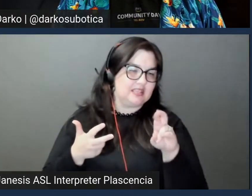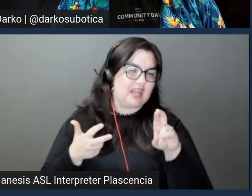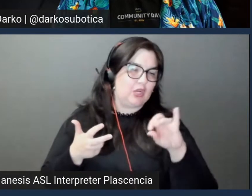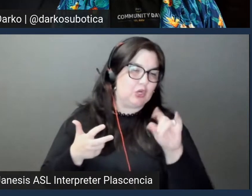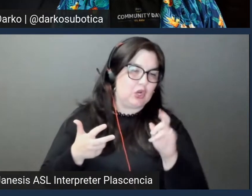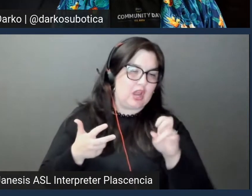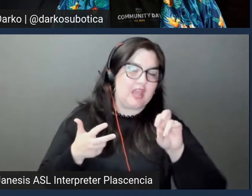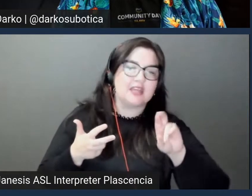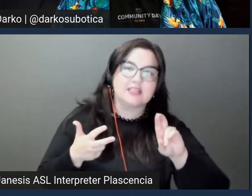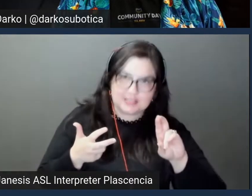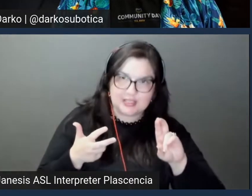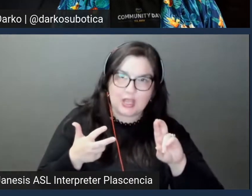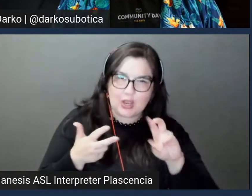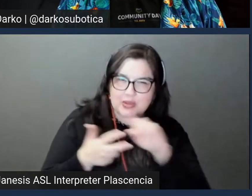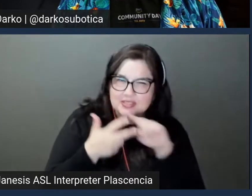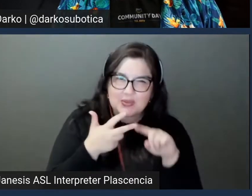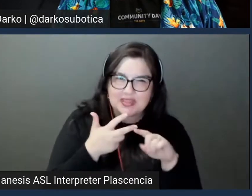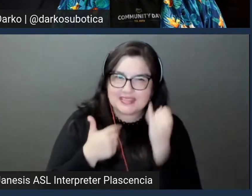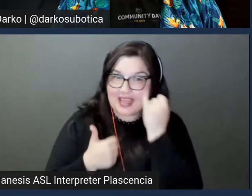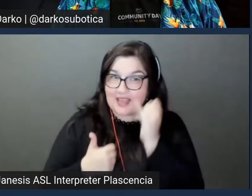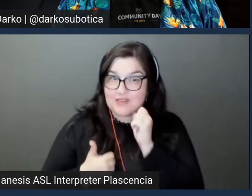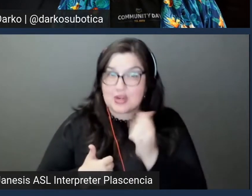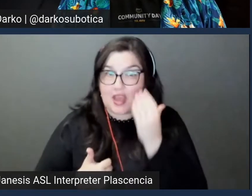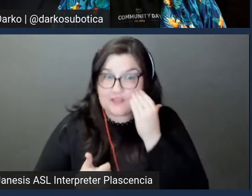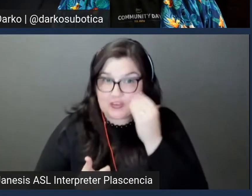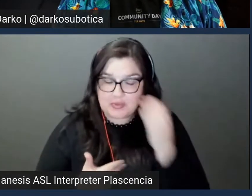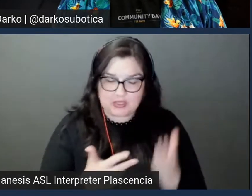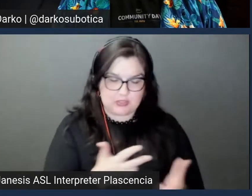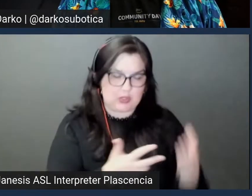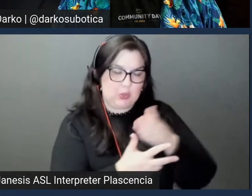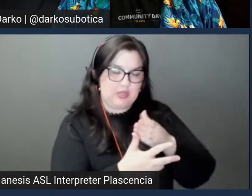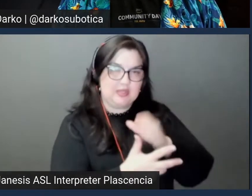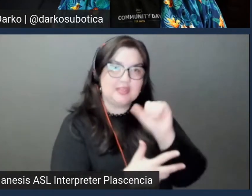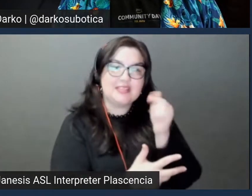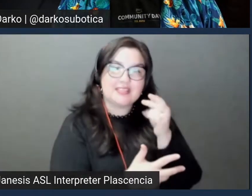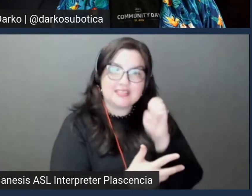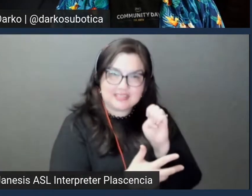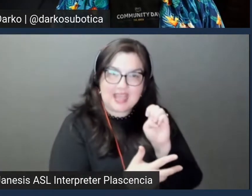if you're not familiar with this, SageMaker is our service which you've probably heard of